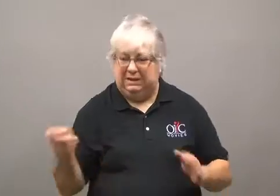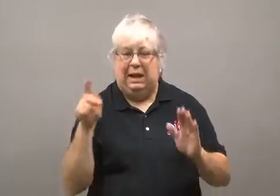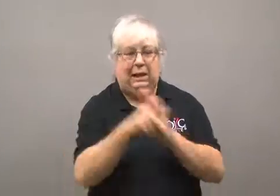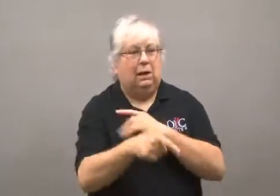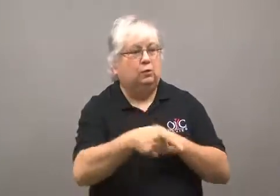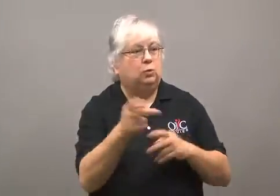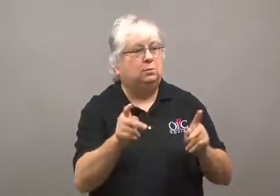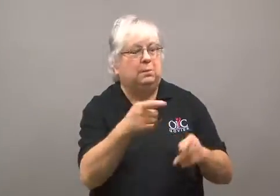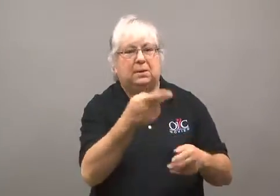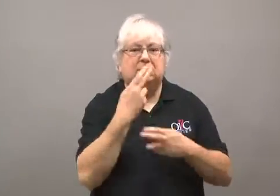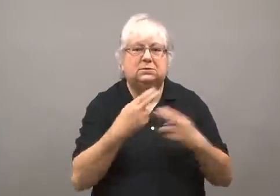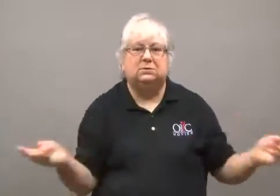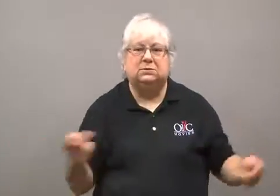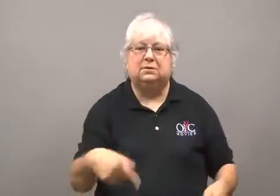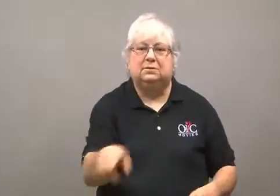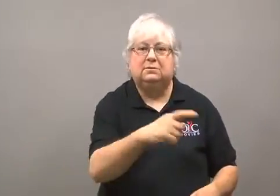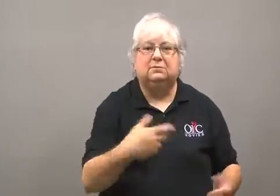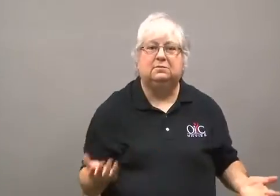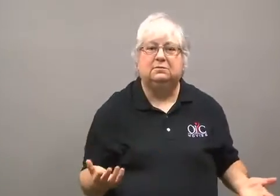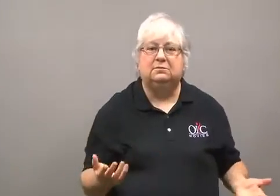As a result, innocent people were killed.